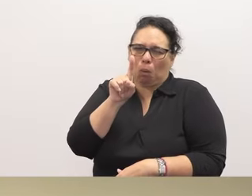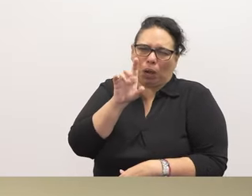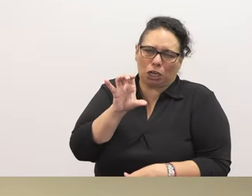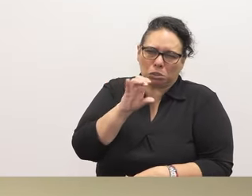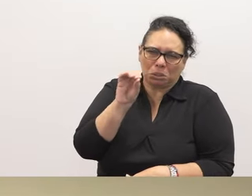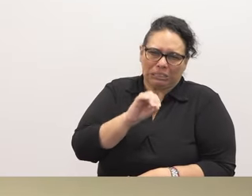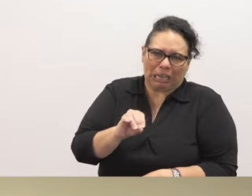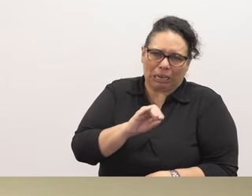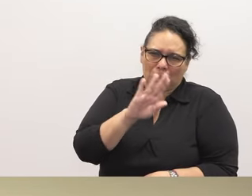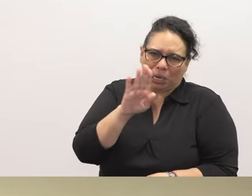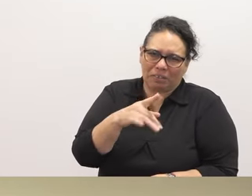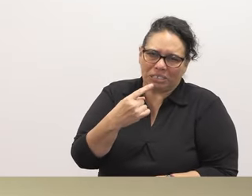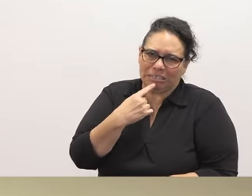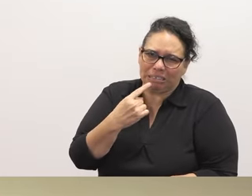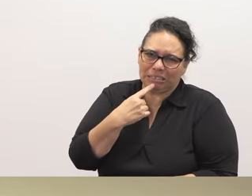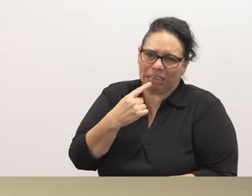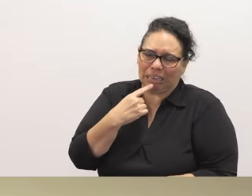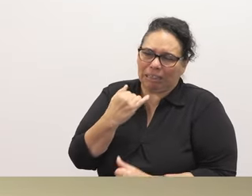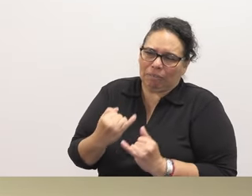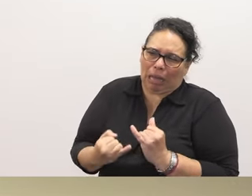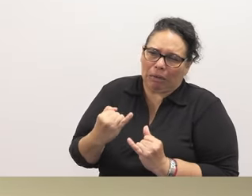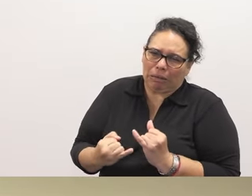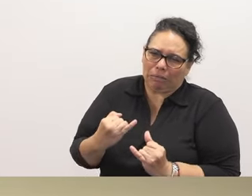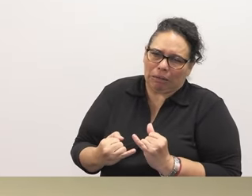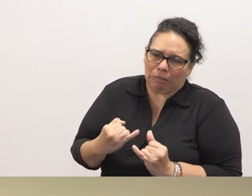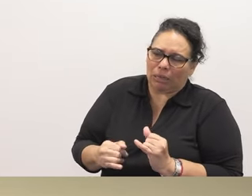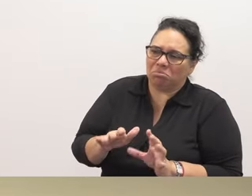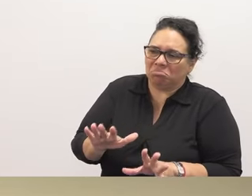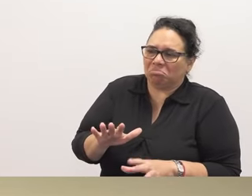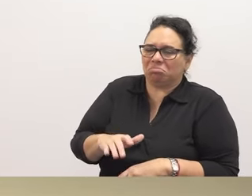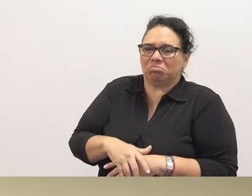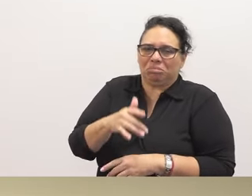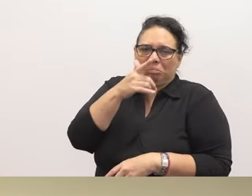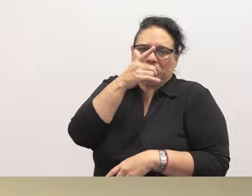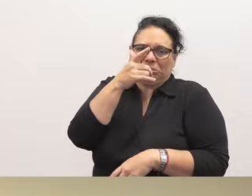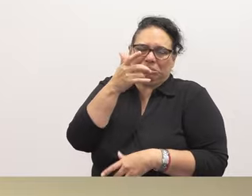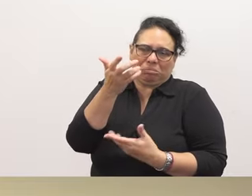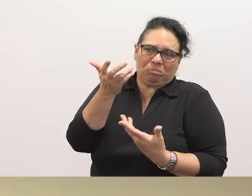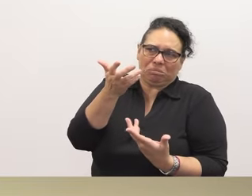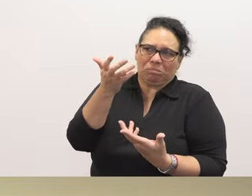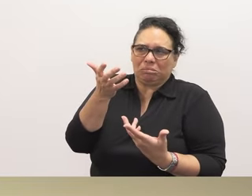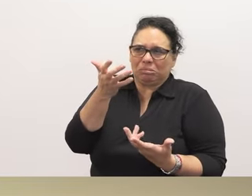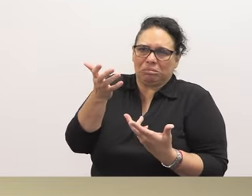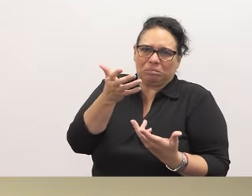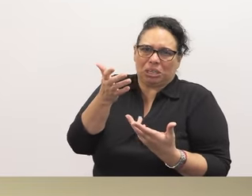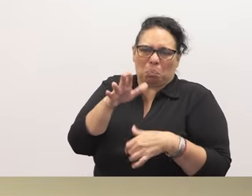I wouldn't say do the final, final adoption, maybe do the preliminary adoption of probationary adoption